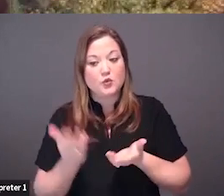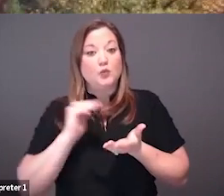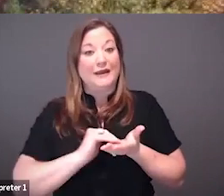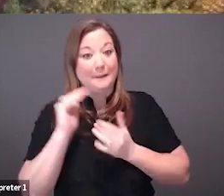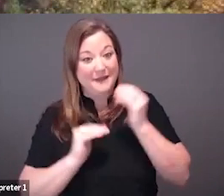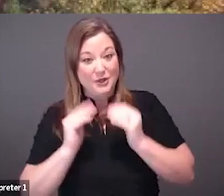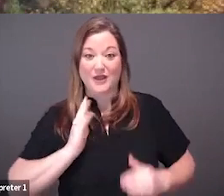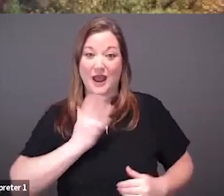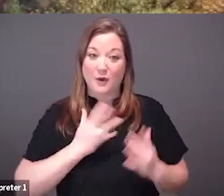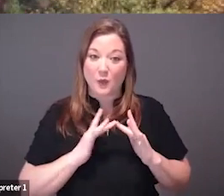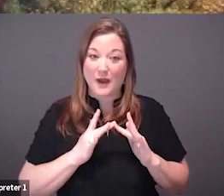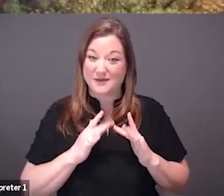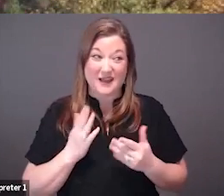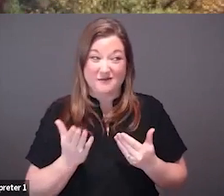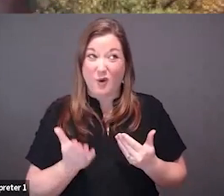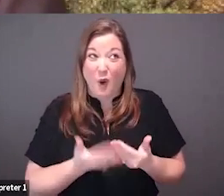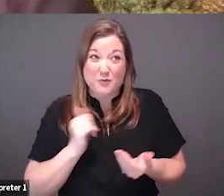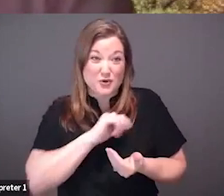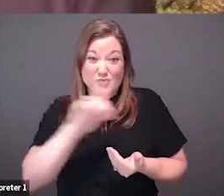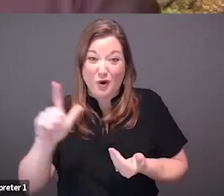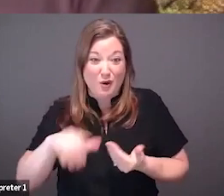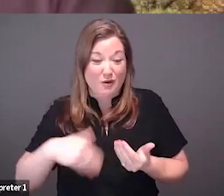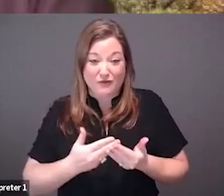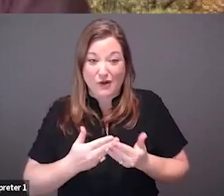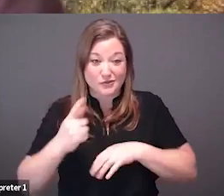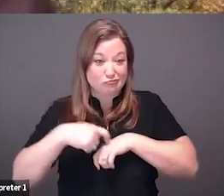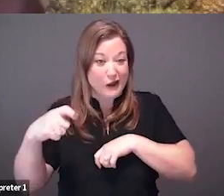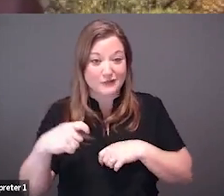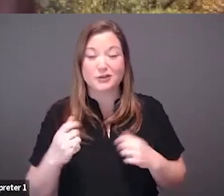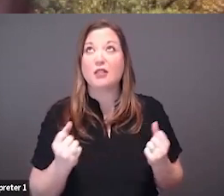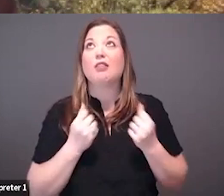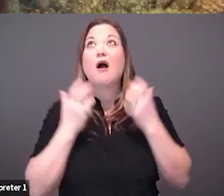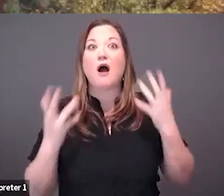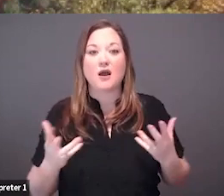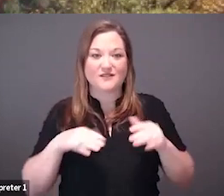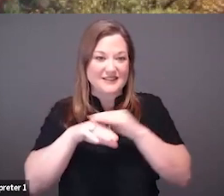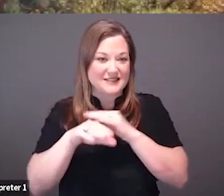We know we have tons of accessibility issues there. I had never used a screen reader